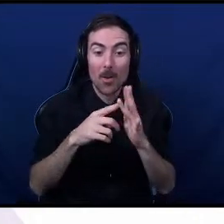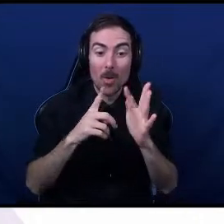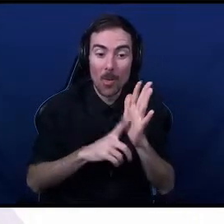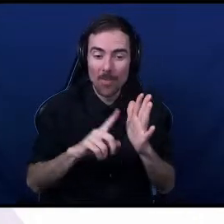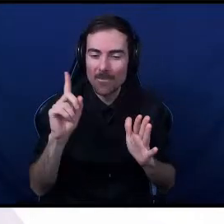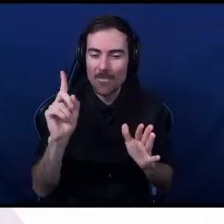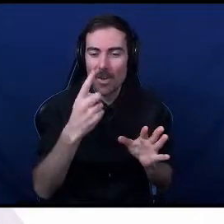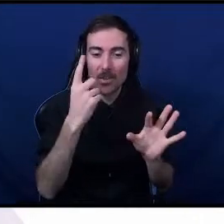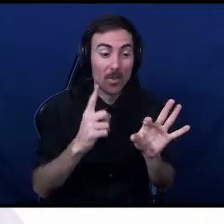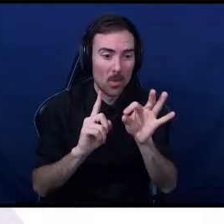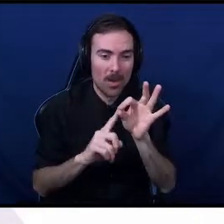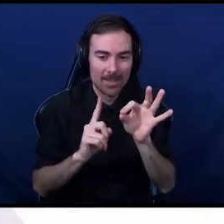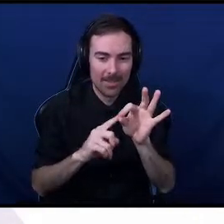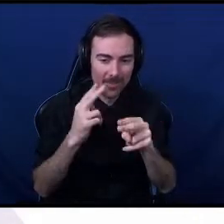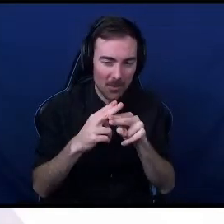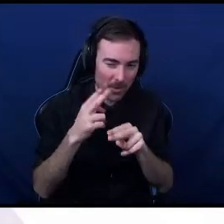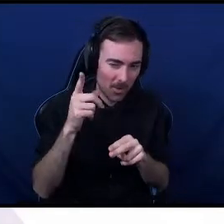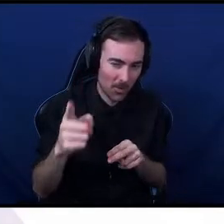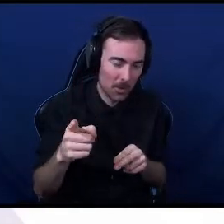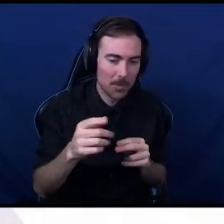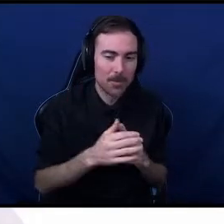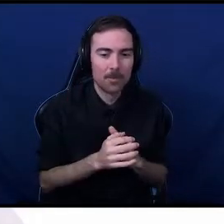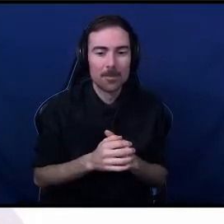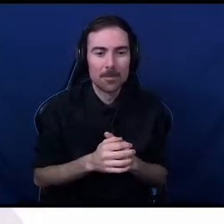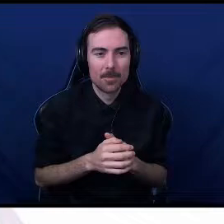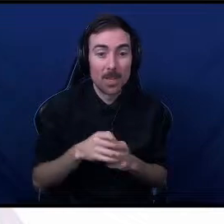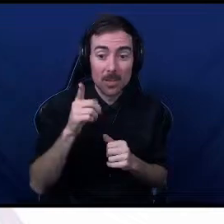as an integrator, as a educator for extensive